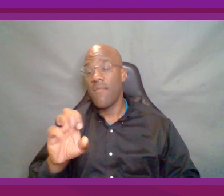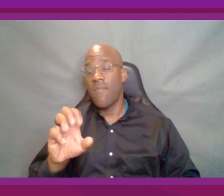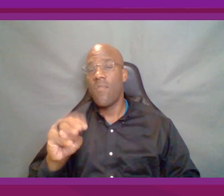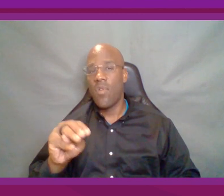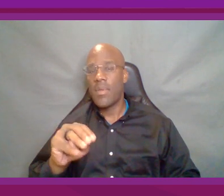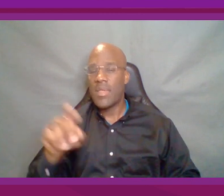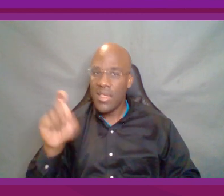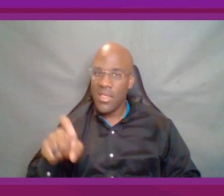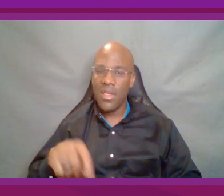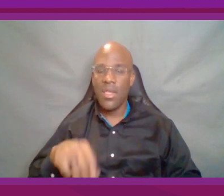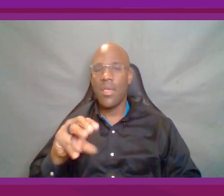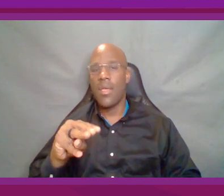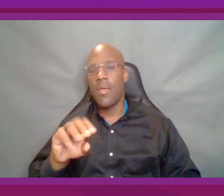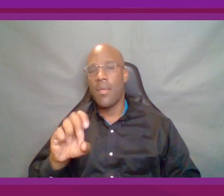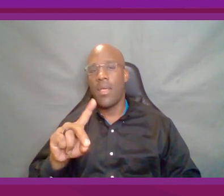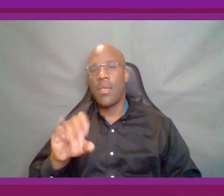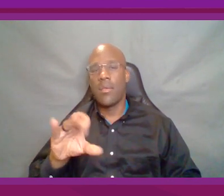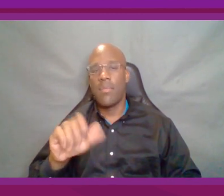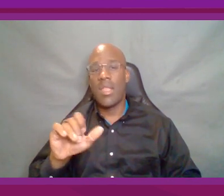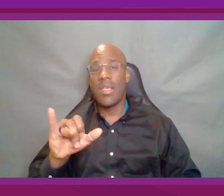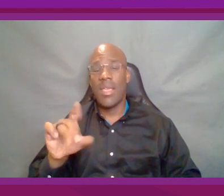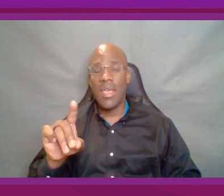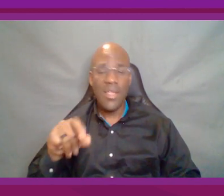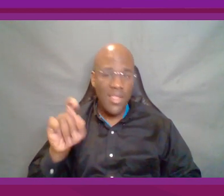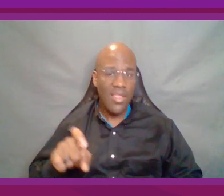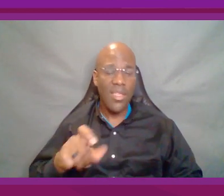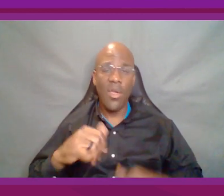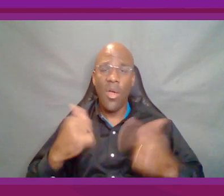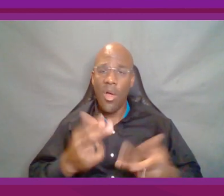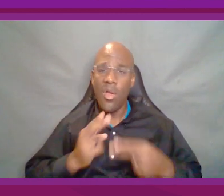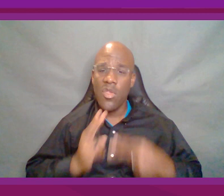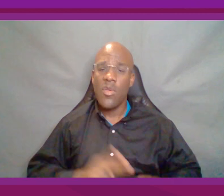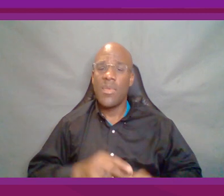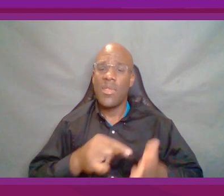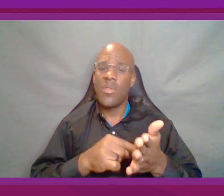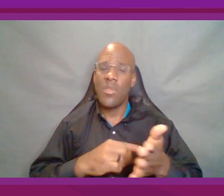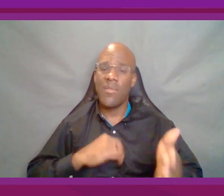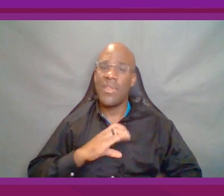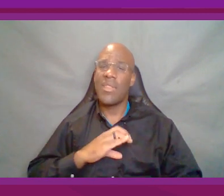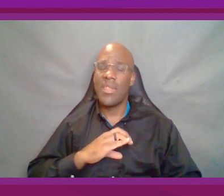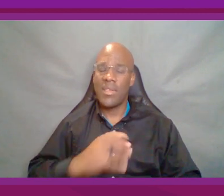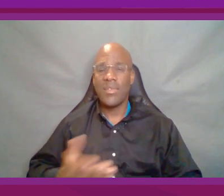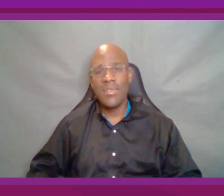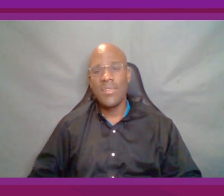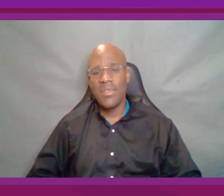Medicaid is necessary, all human beings deserve dignity, and so we need to be able to look at it that way.